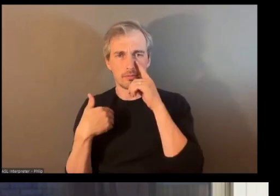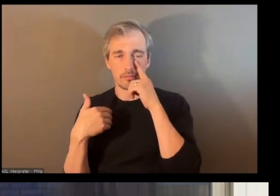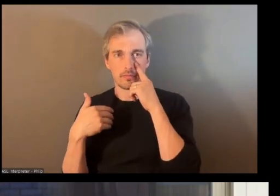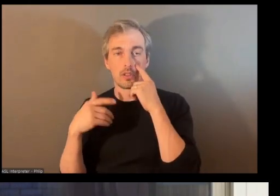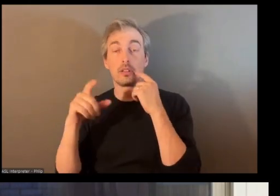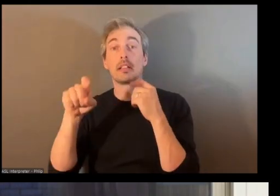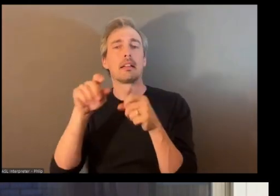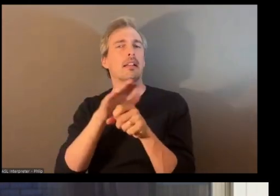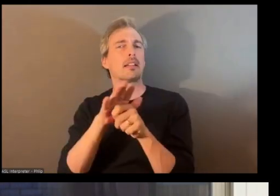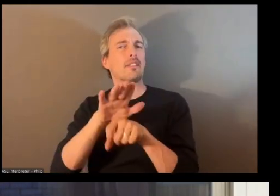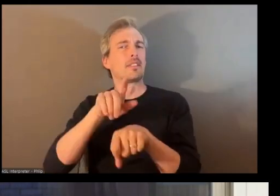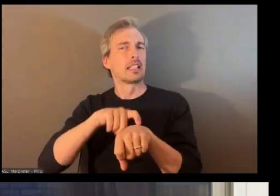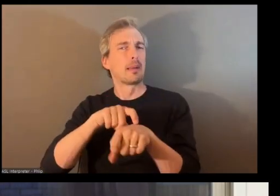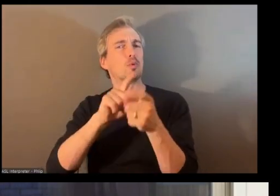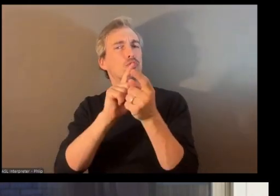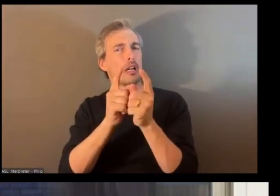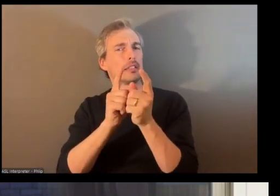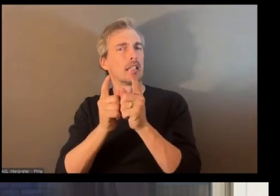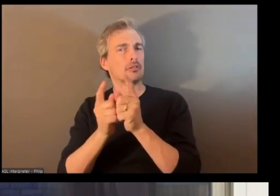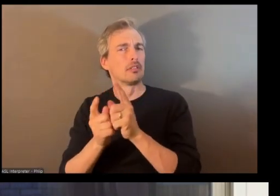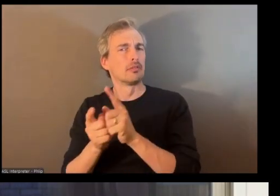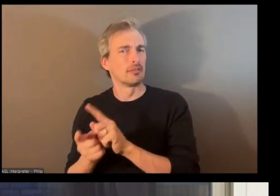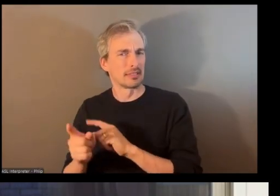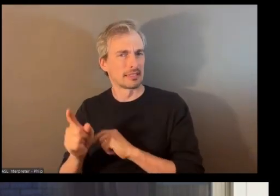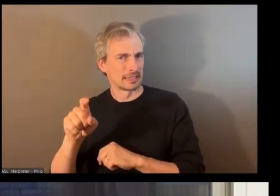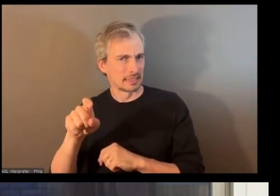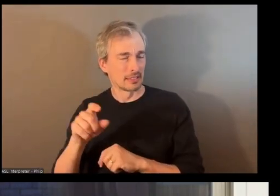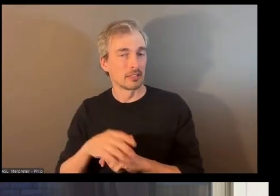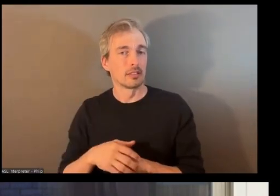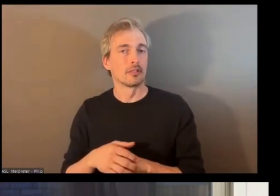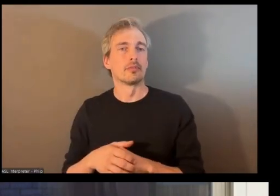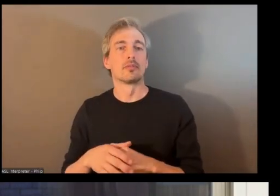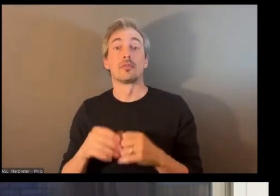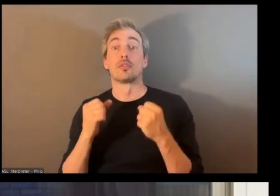For strong color contrast, I think it's another point going back to the ATM.